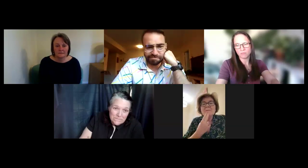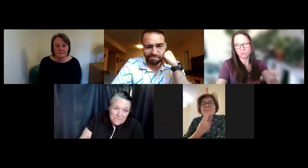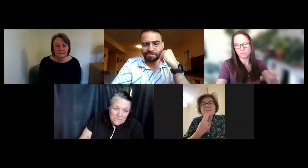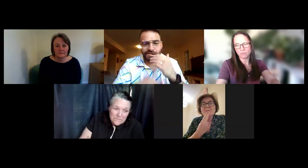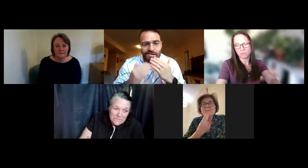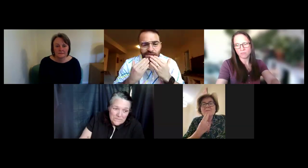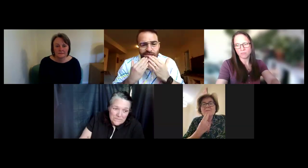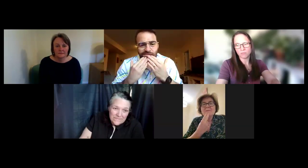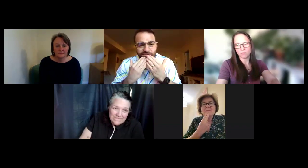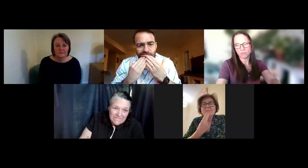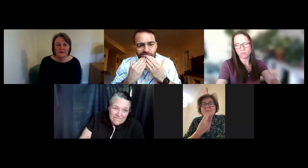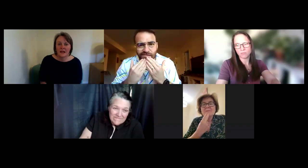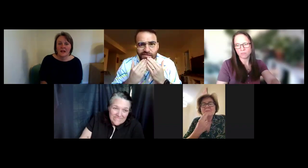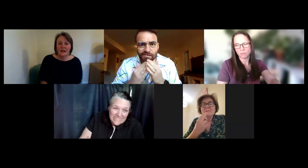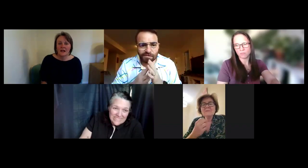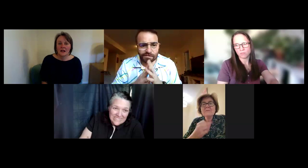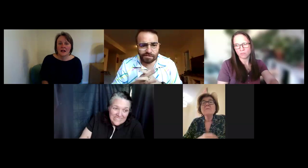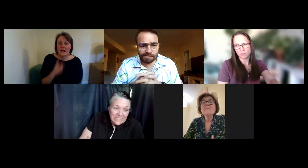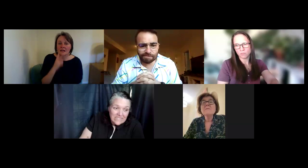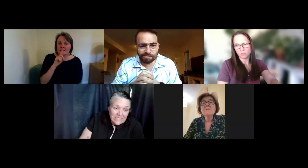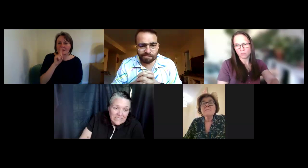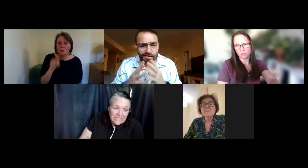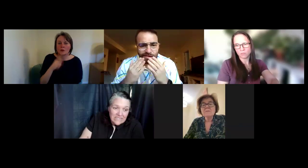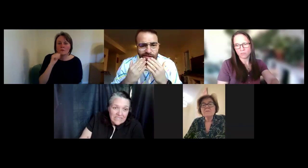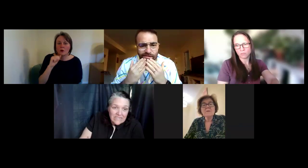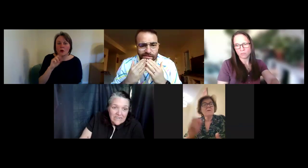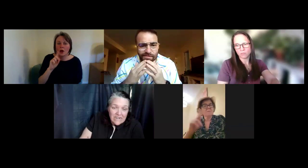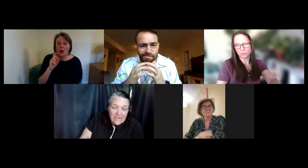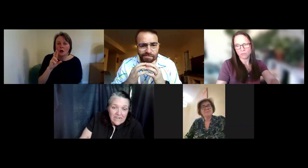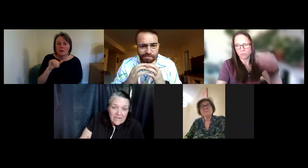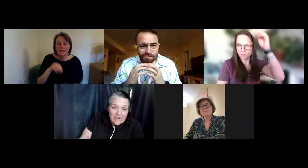I see there's a question from Audrey in the chat from Ruth that